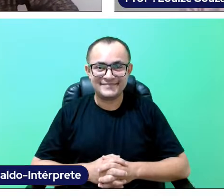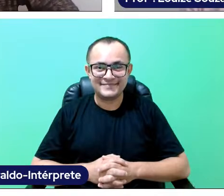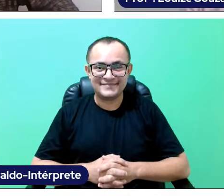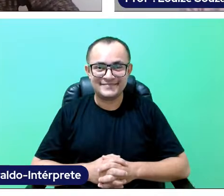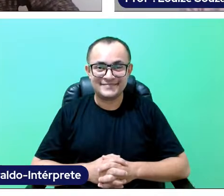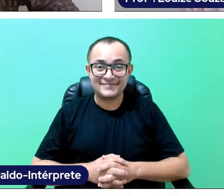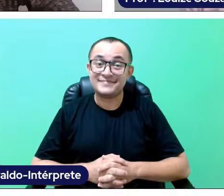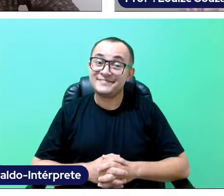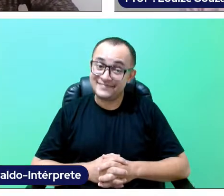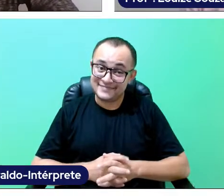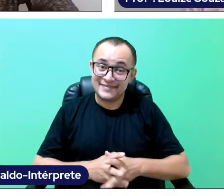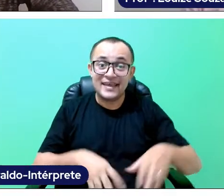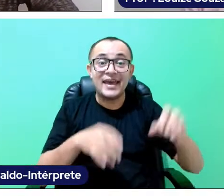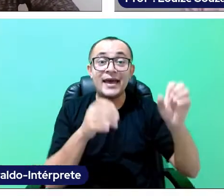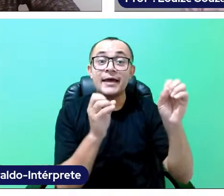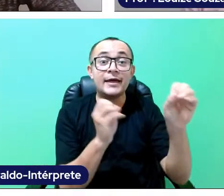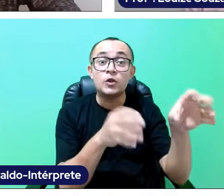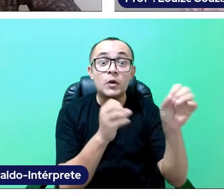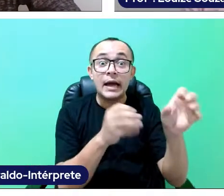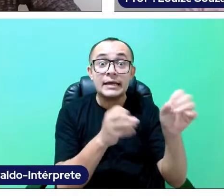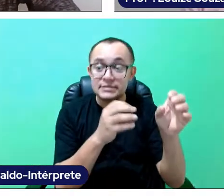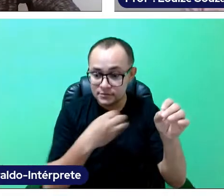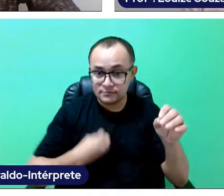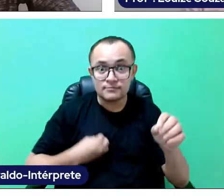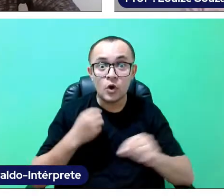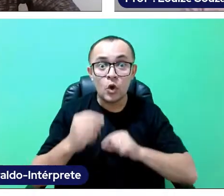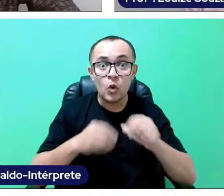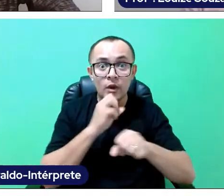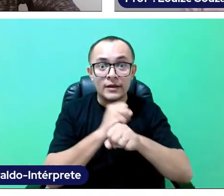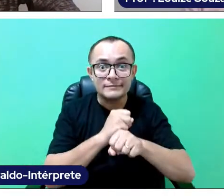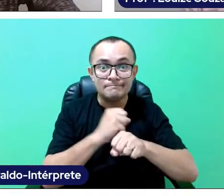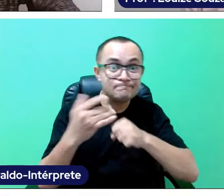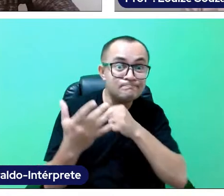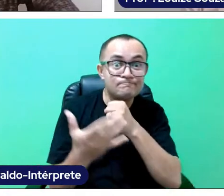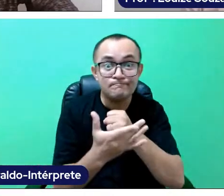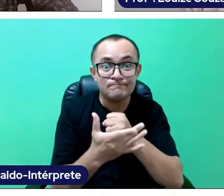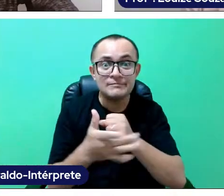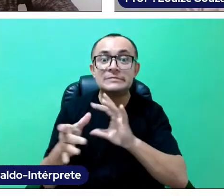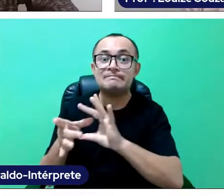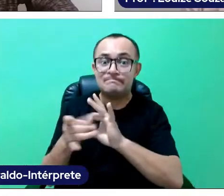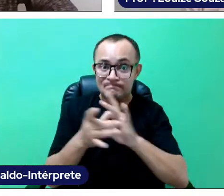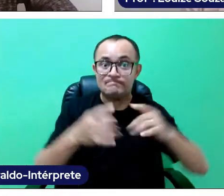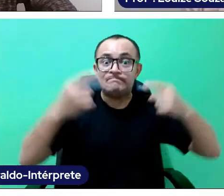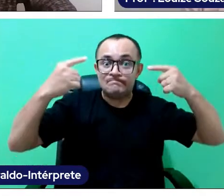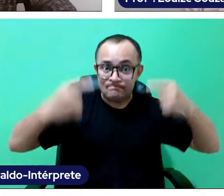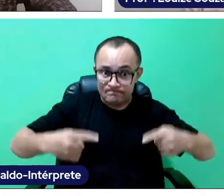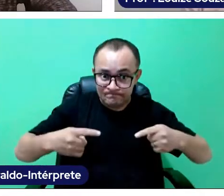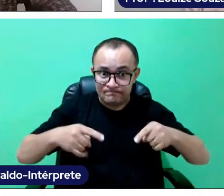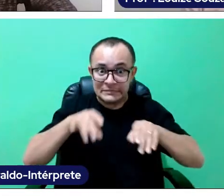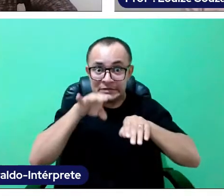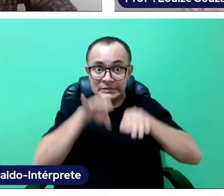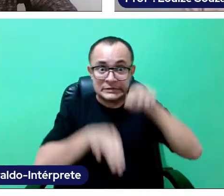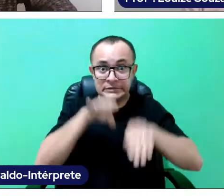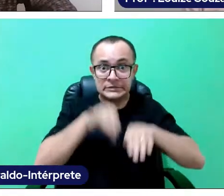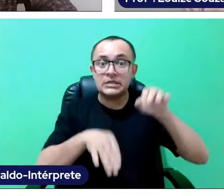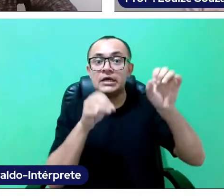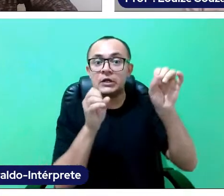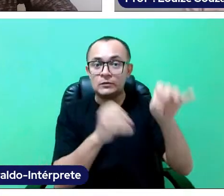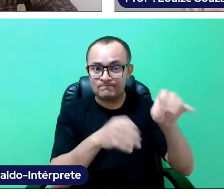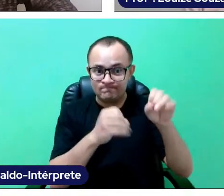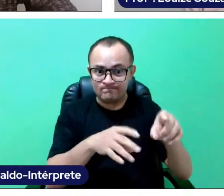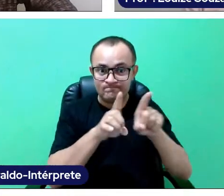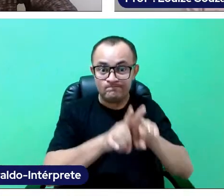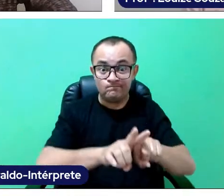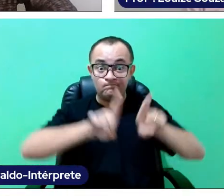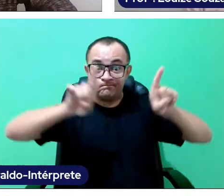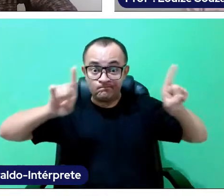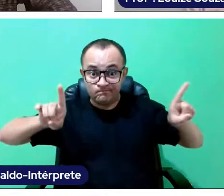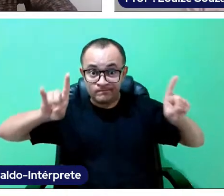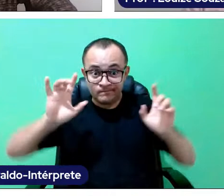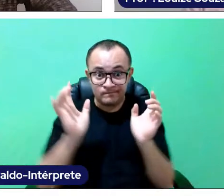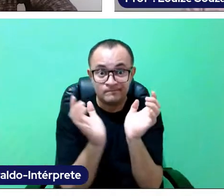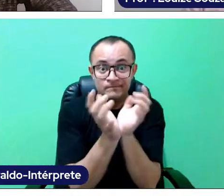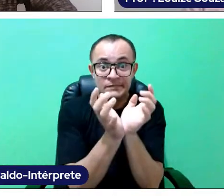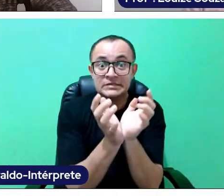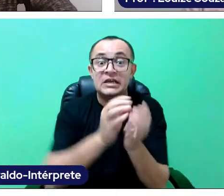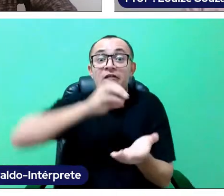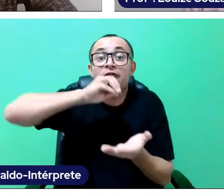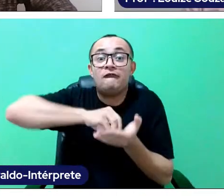During the pandemic, the education field has gone through a difficult context, marked by inequality, isolation from a sense of colectivity and physical distancing from school spaces.